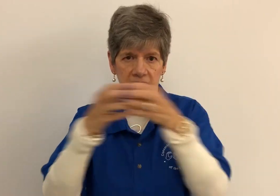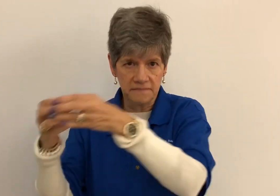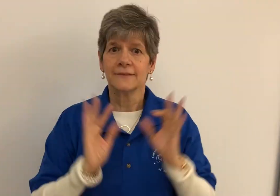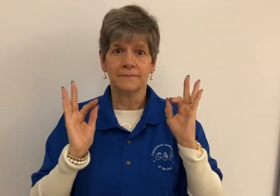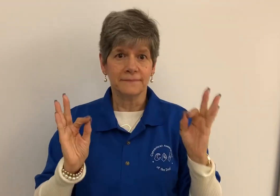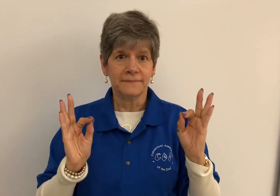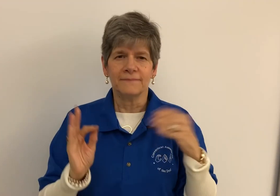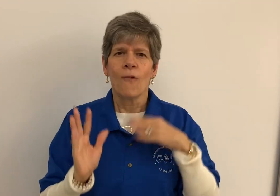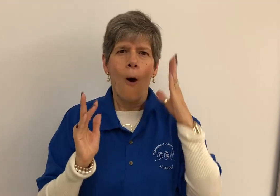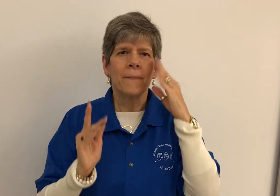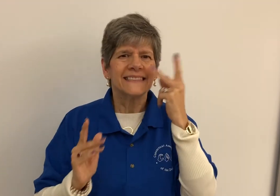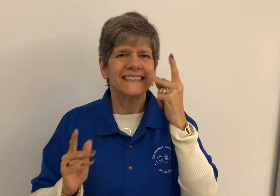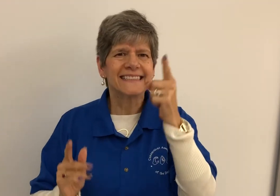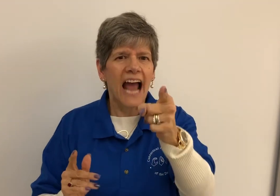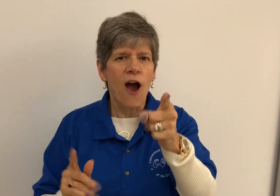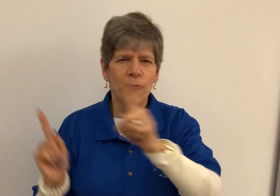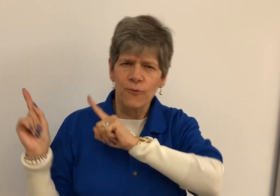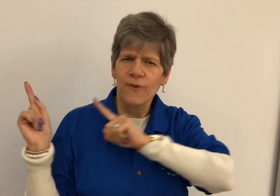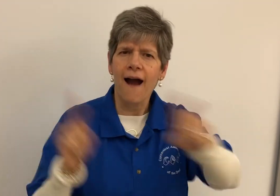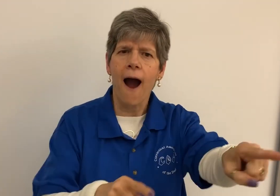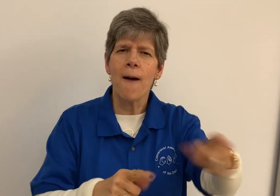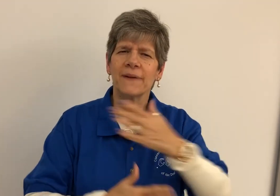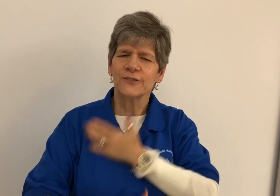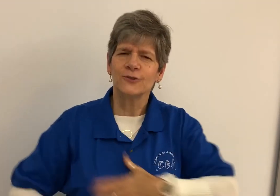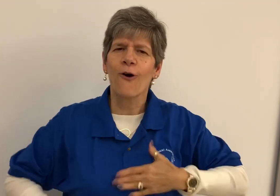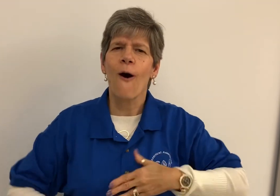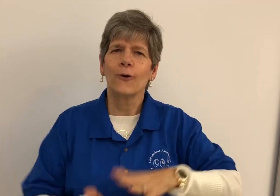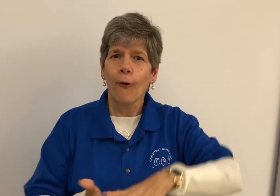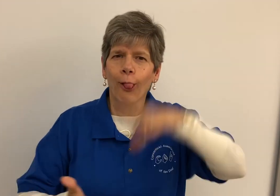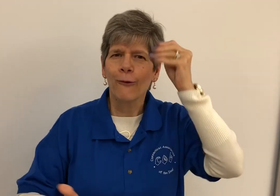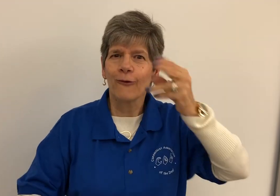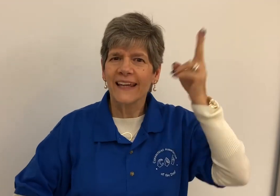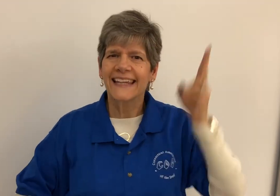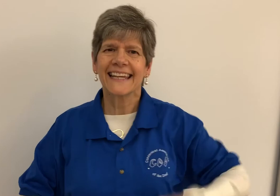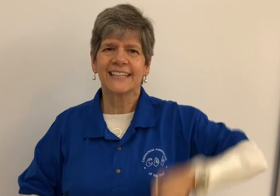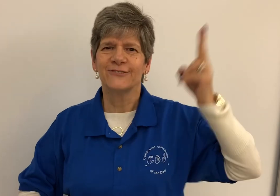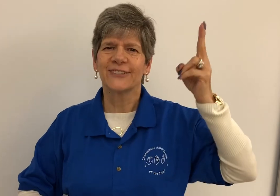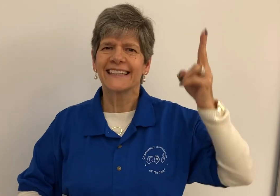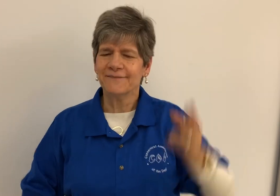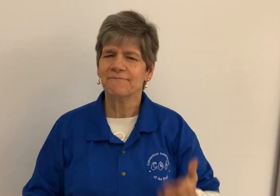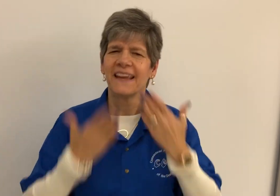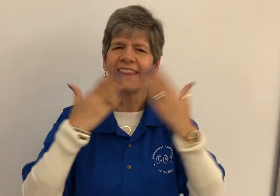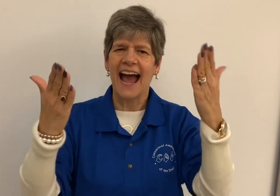Hope to see you there. Go and learn history! Thank you.